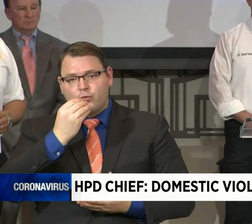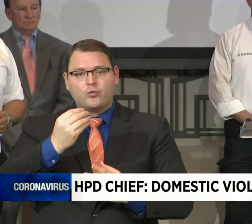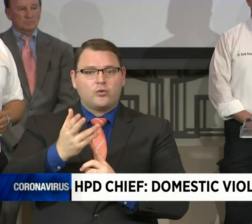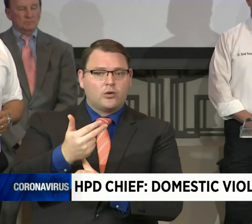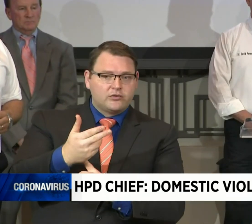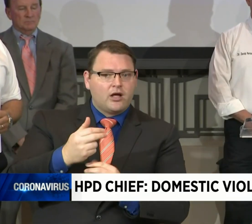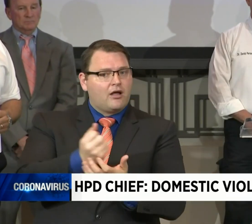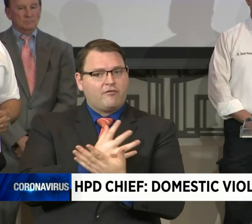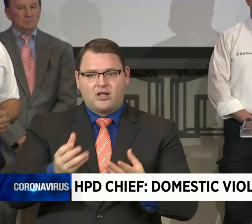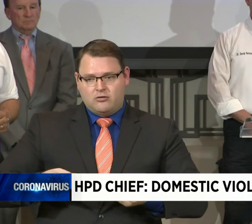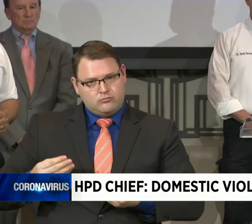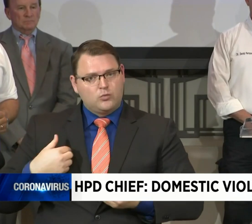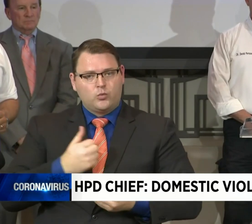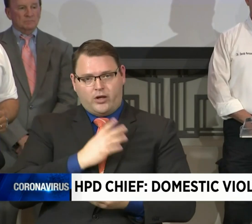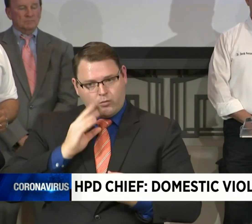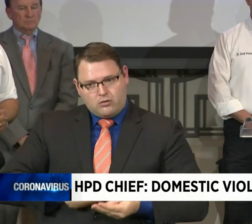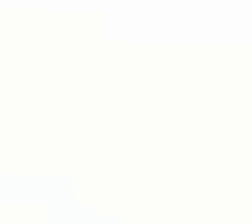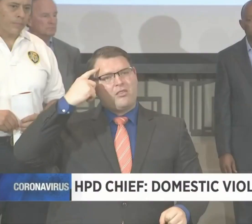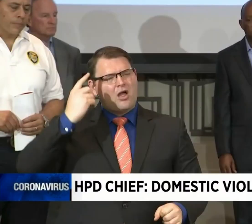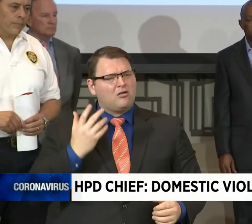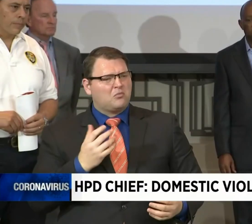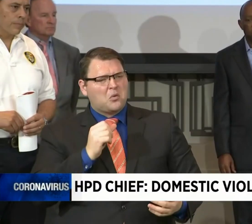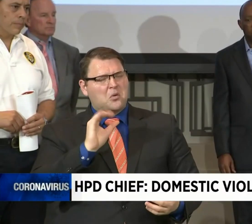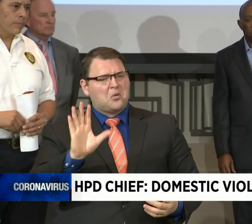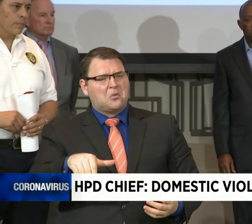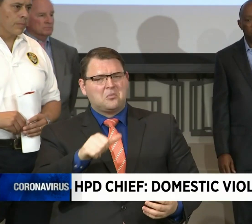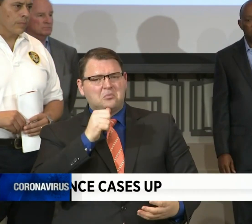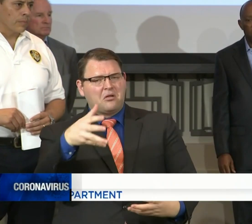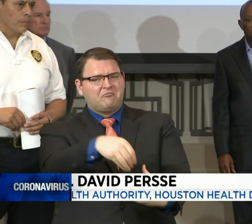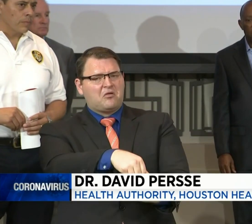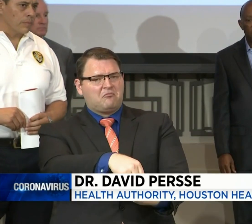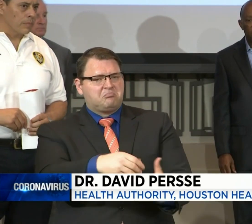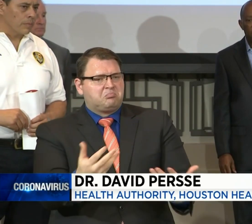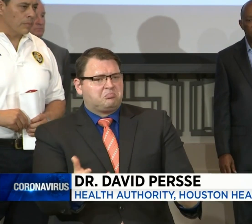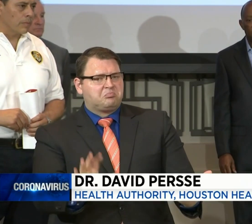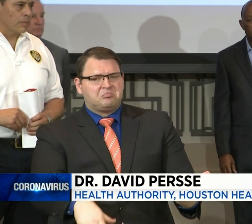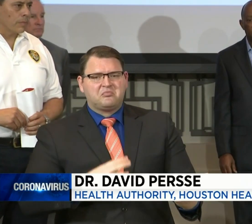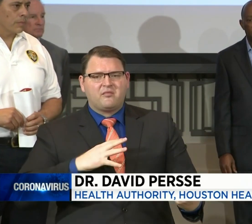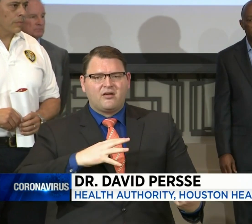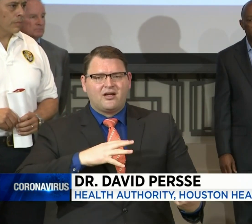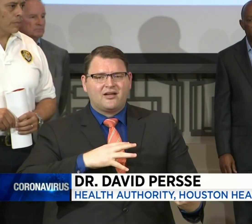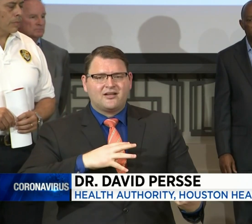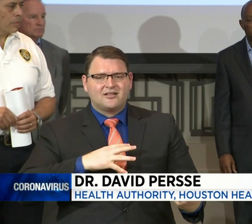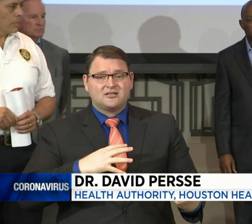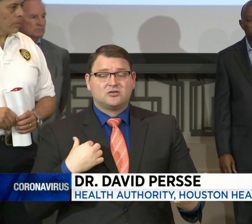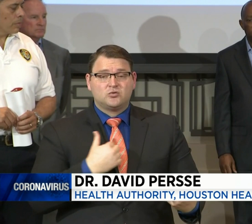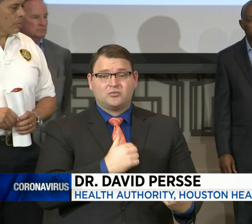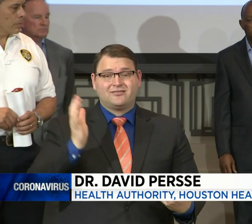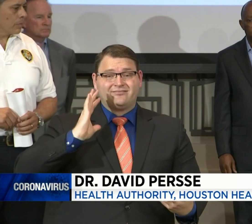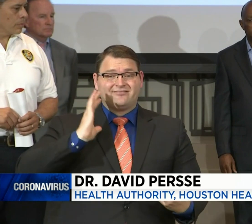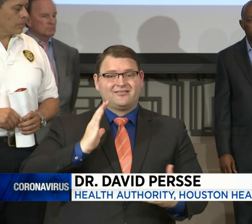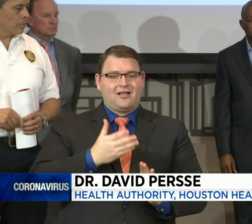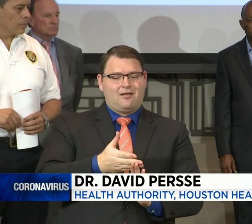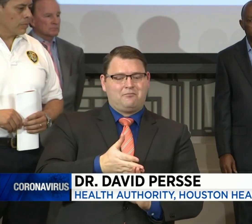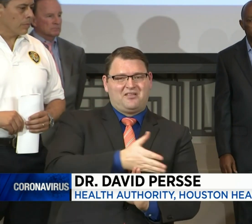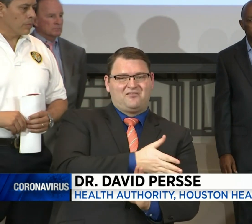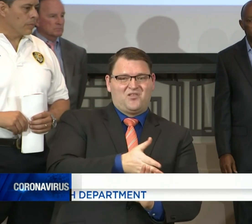NOW, ALL OF THIS COMES AS OFFICIALS SAY THE PUBLIC NEEDS TO DO THEIR PART TO STAY SAFE OFFICIALS SAY THE PUBLIC NEEDS TO DO THEIR PART TO STAY SAFE AND HEALTHY. TO DO THEIR PART TO STAY SAFE AND HEALTHY. >> ASYMPTOMATIC SPREAD SEEMS TO